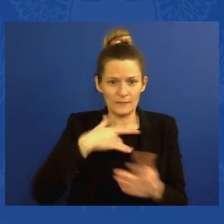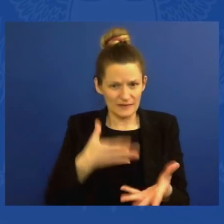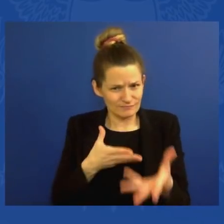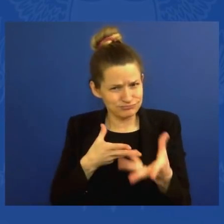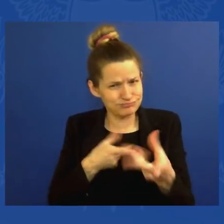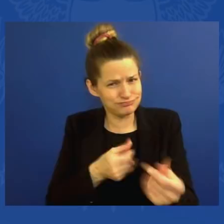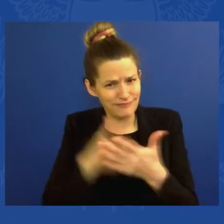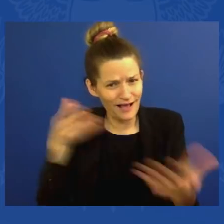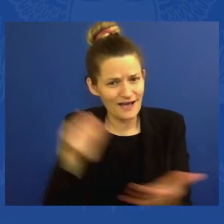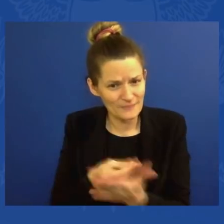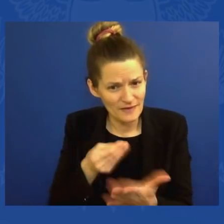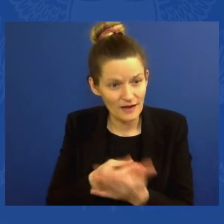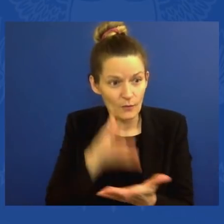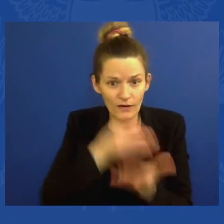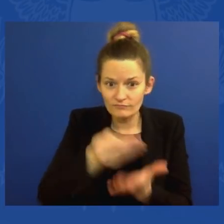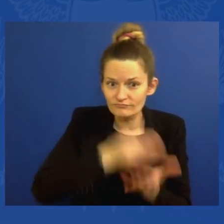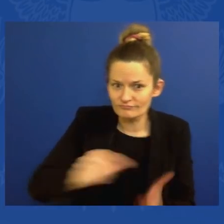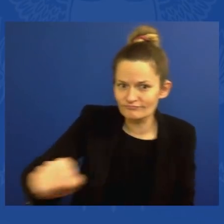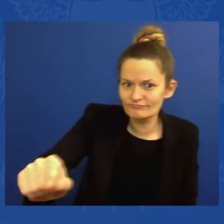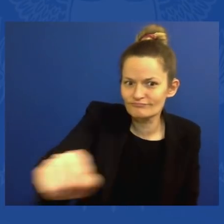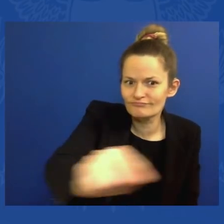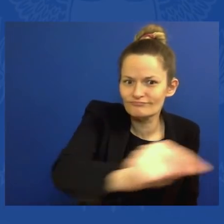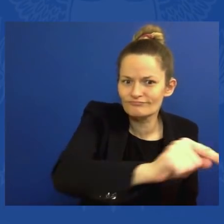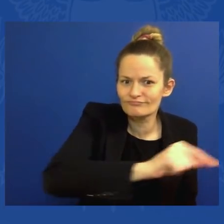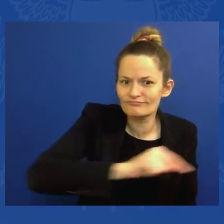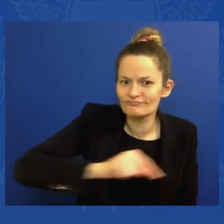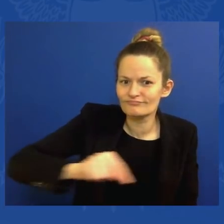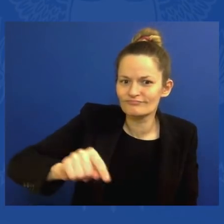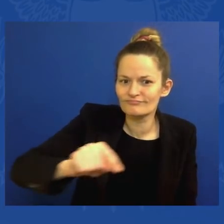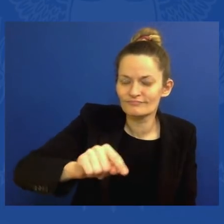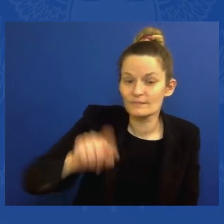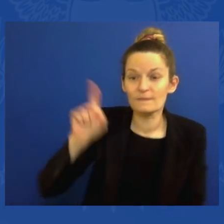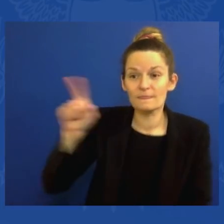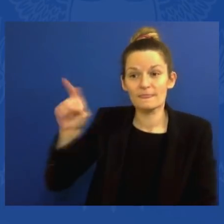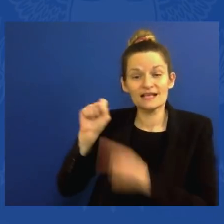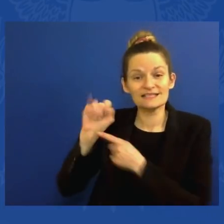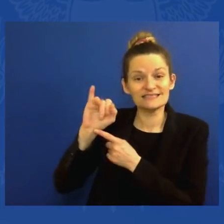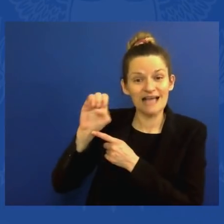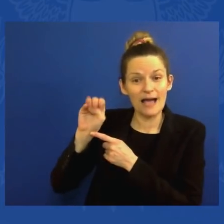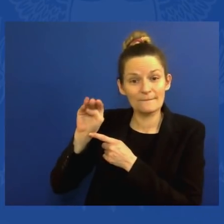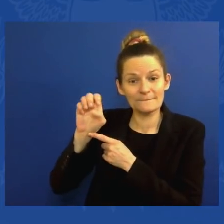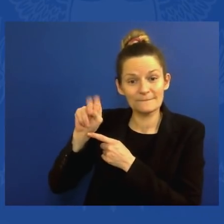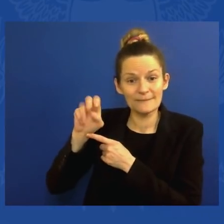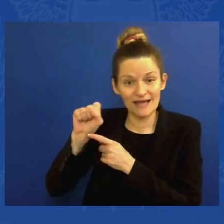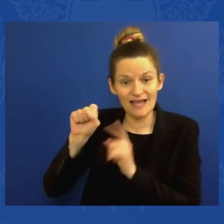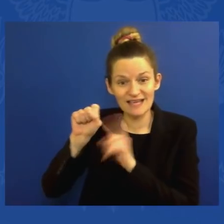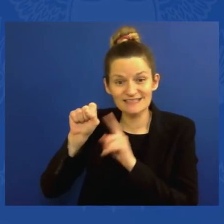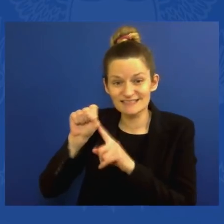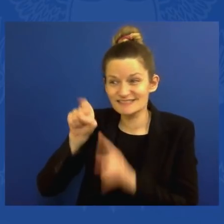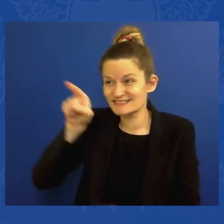Most people don't know there's been a law on the books for almost a century to make sure your tax dollars